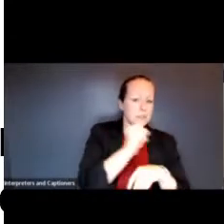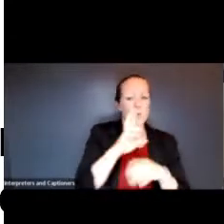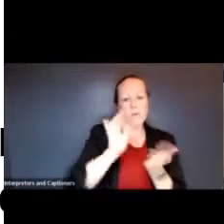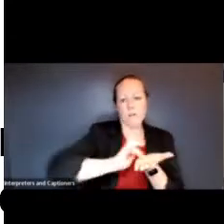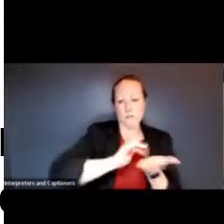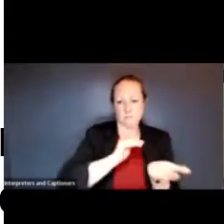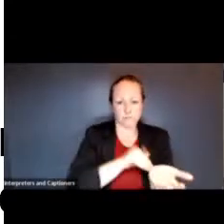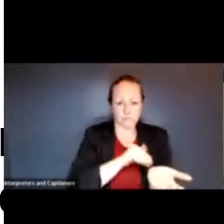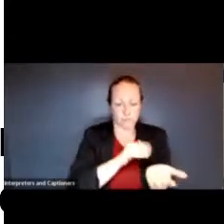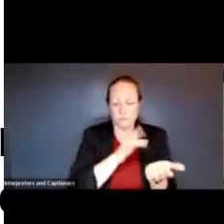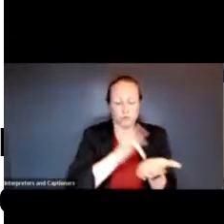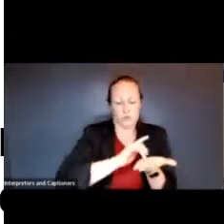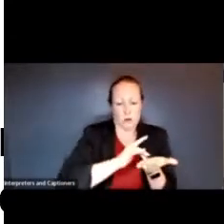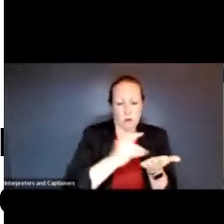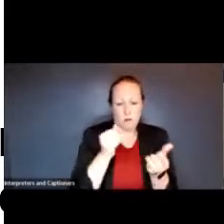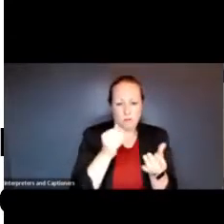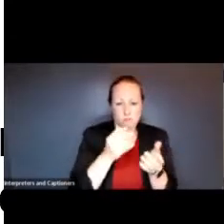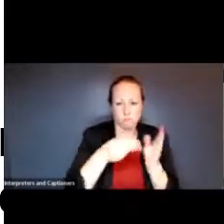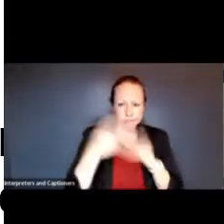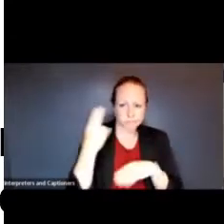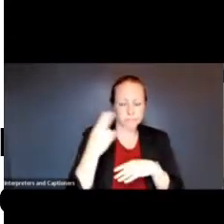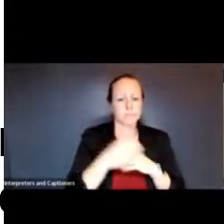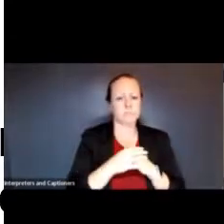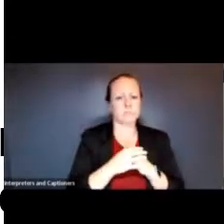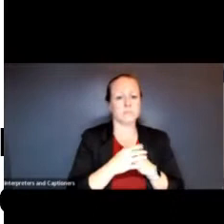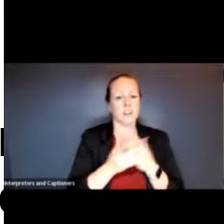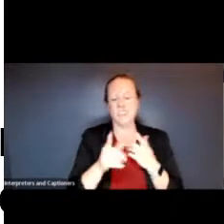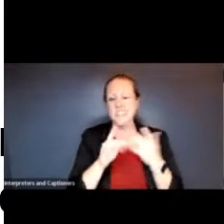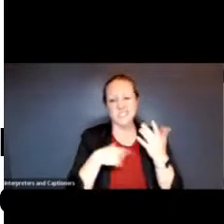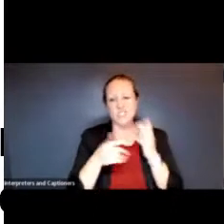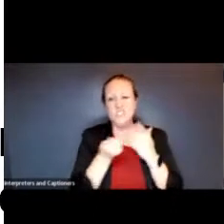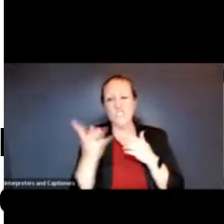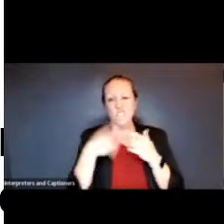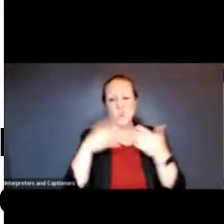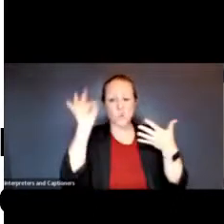there are many more. And we really do know that this issue is a significant issue. Next